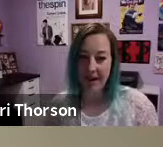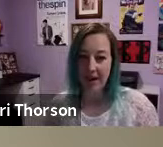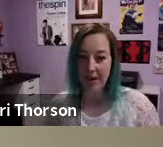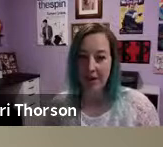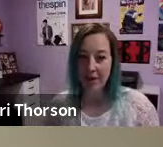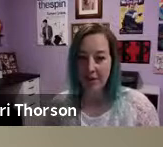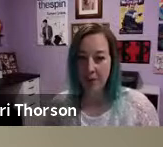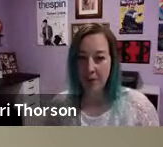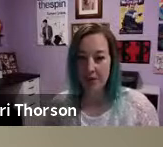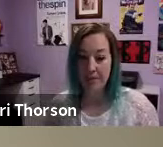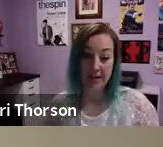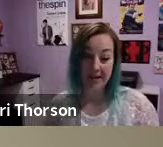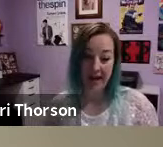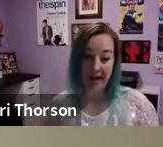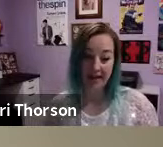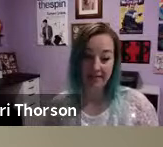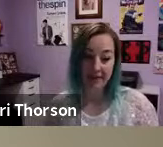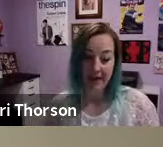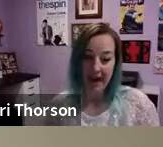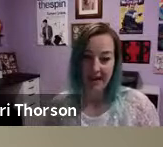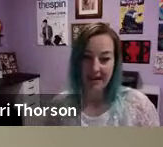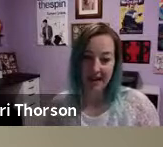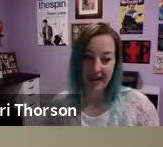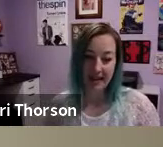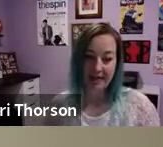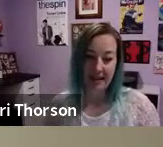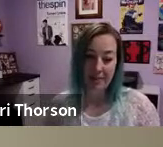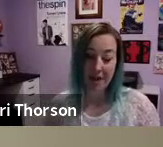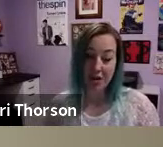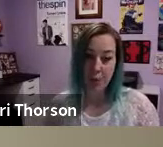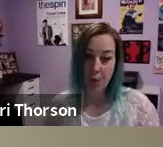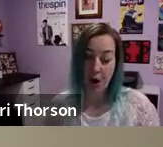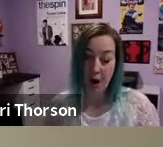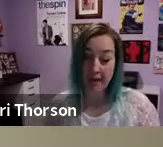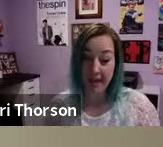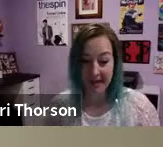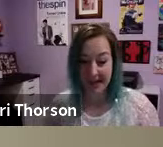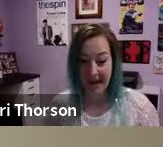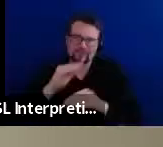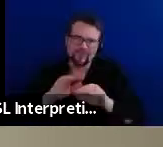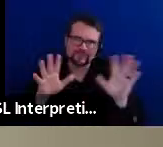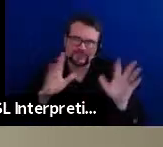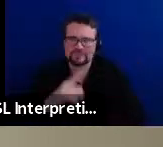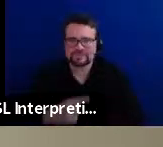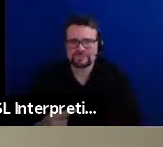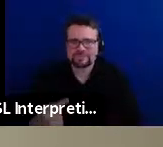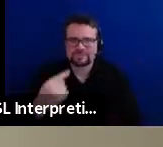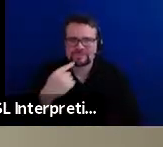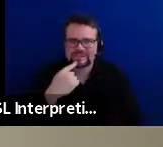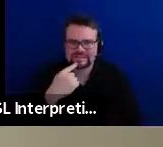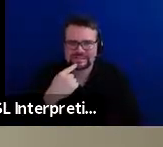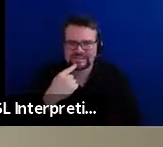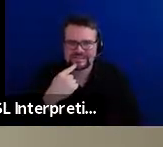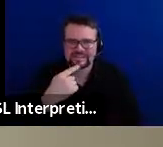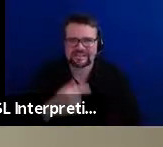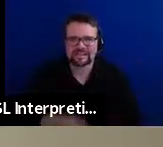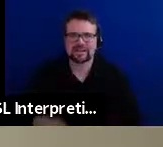ALTHOUGH, OF COURSE, WE MISS THAT AS IT GIVES A MUCH MORE OBVIOUS EXAMPLE OF DISABILITY WHEN YOU ARE RIGHT IN FRONT OF